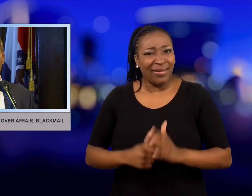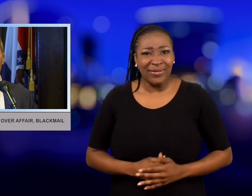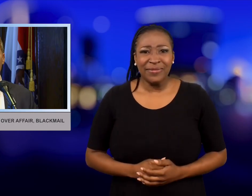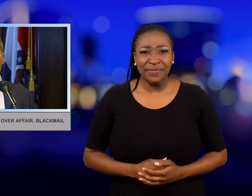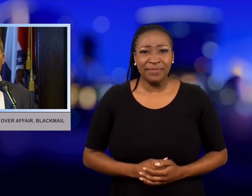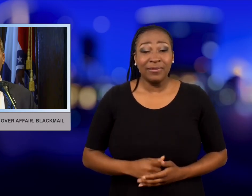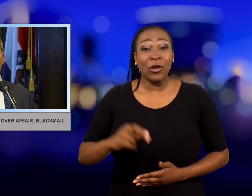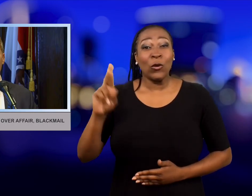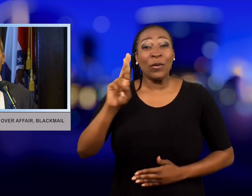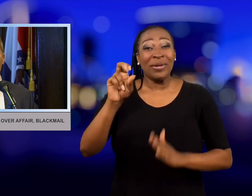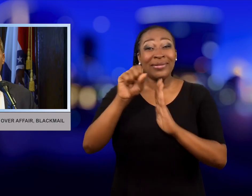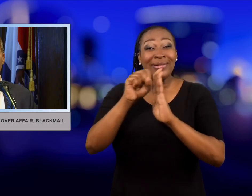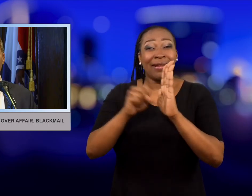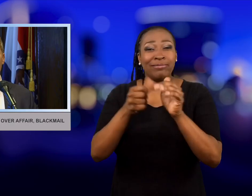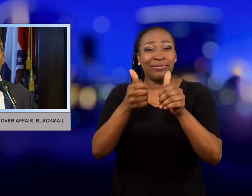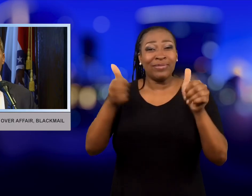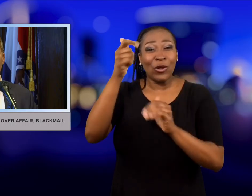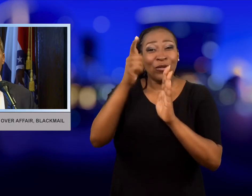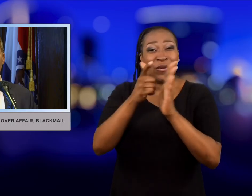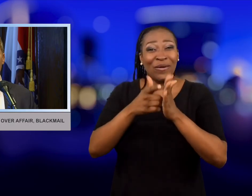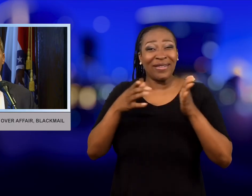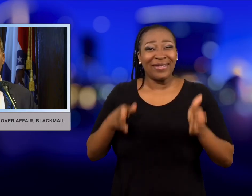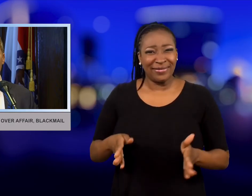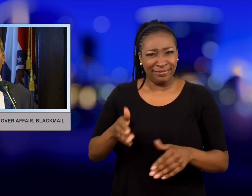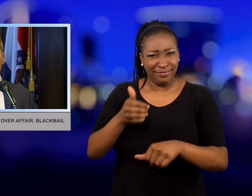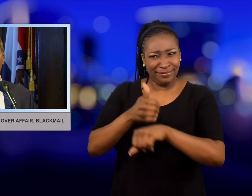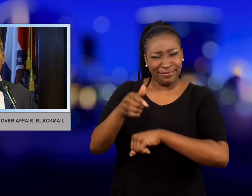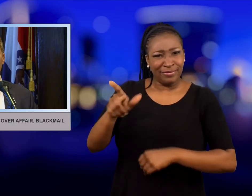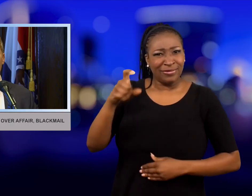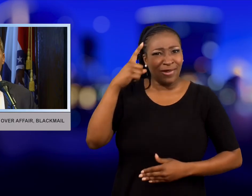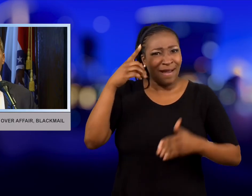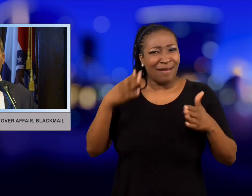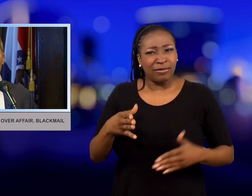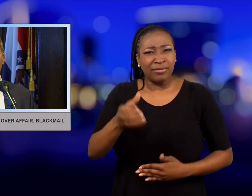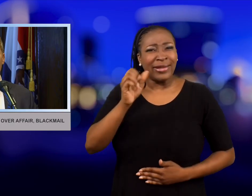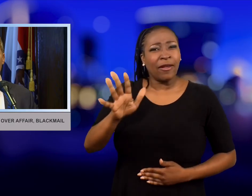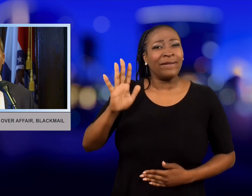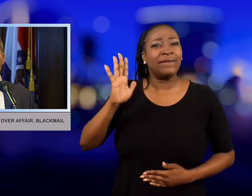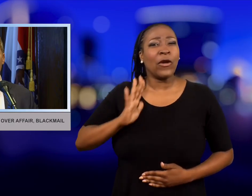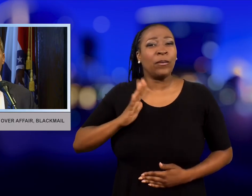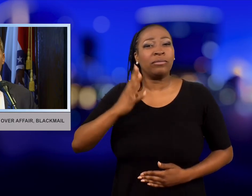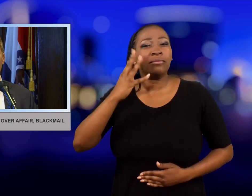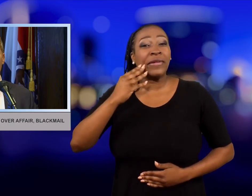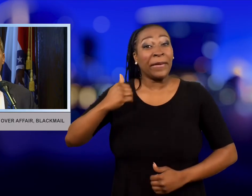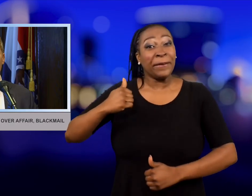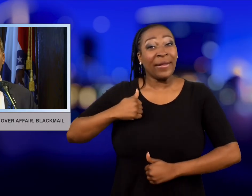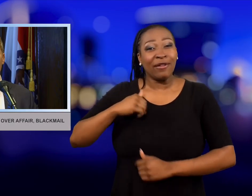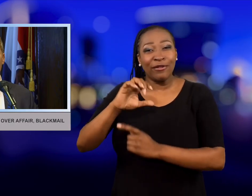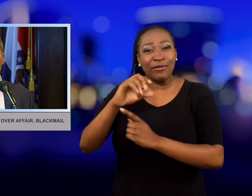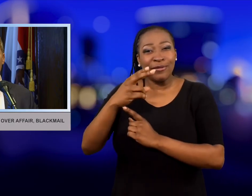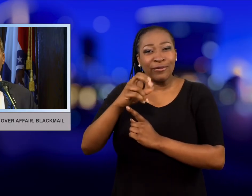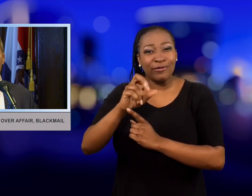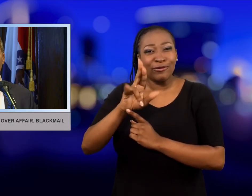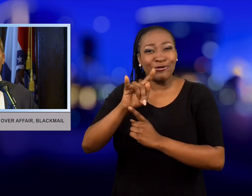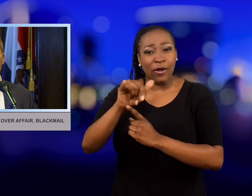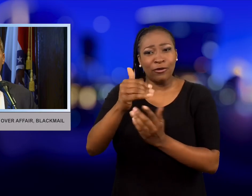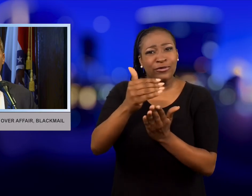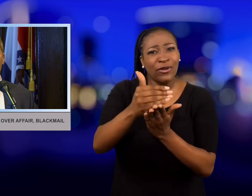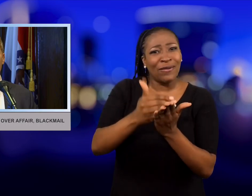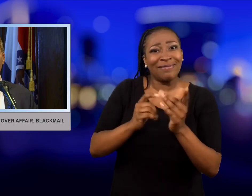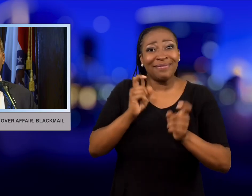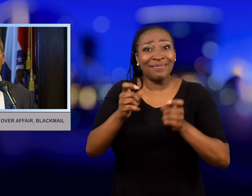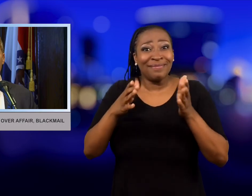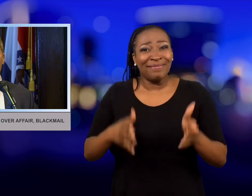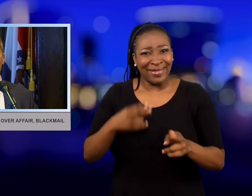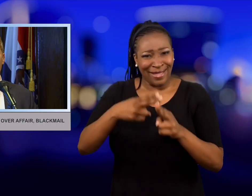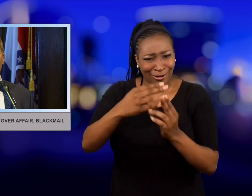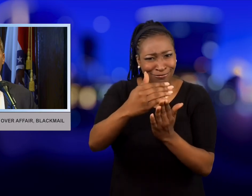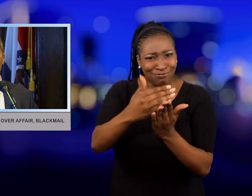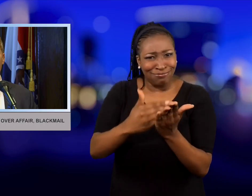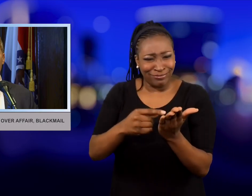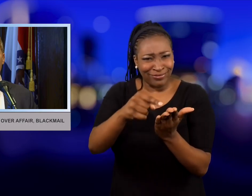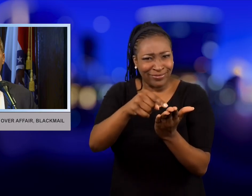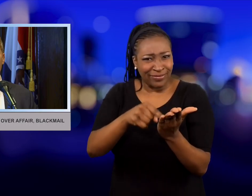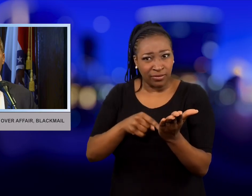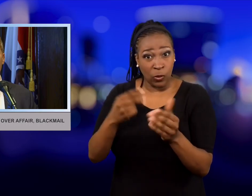The Republican state attorney general alleges the governor took a list of donors from his